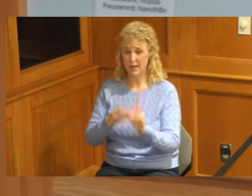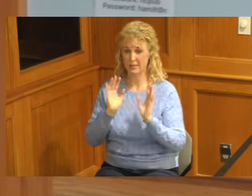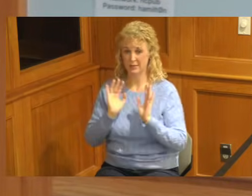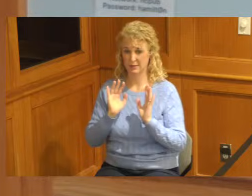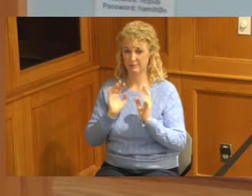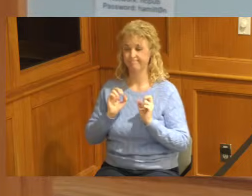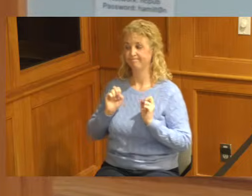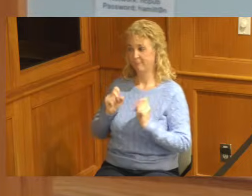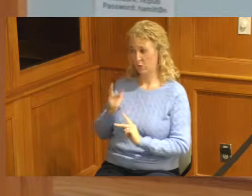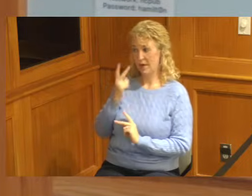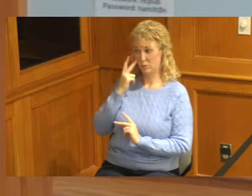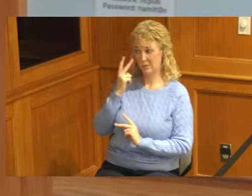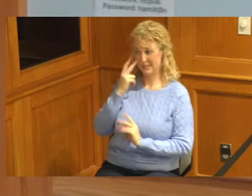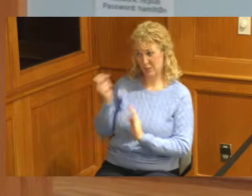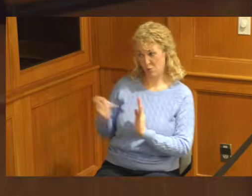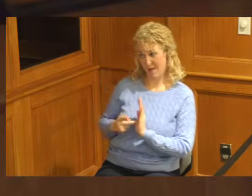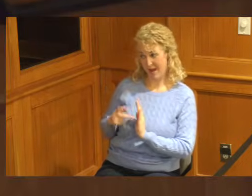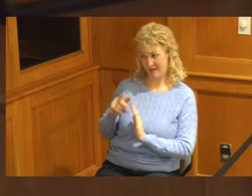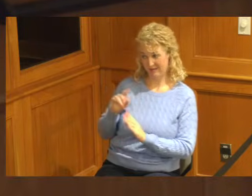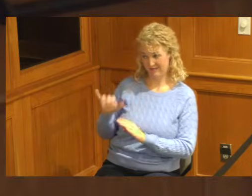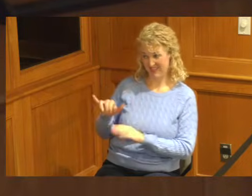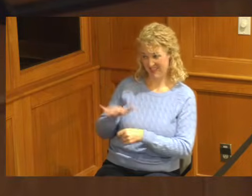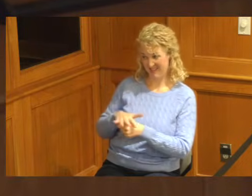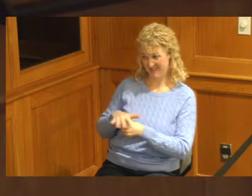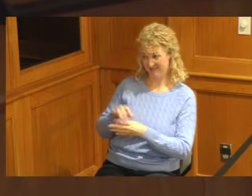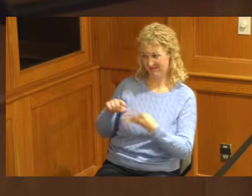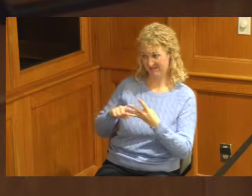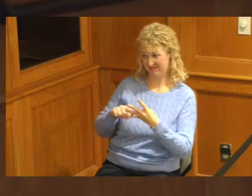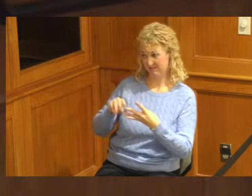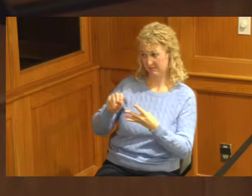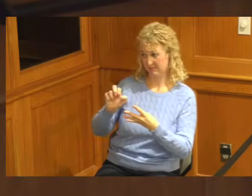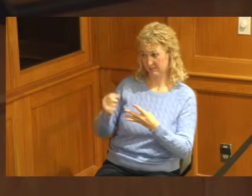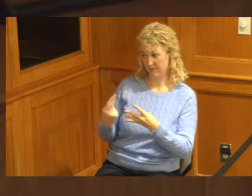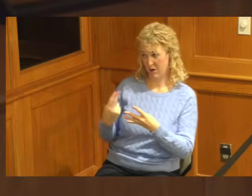we'll see you hopefully back around in that time frame so that we've got some sense of, you know,